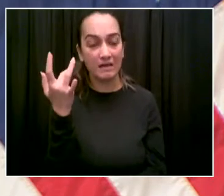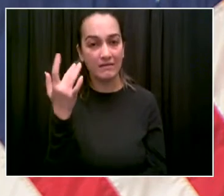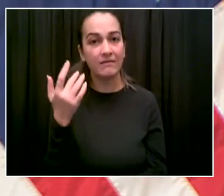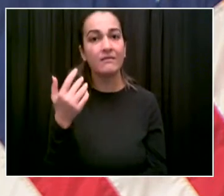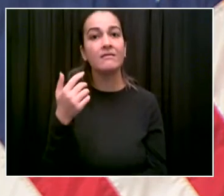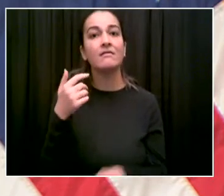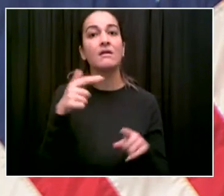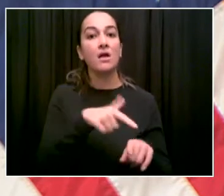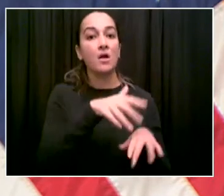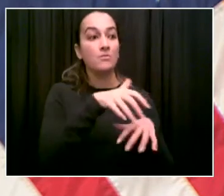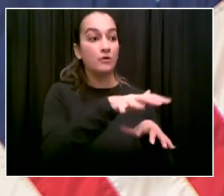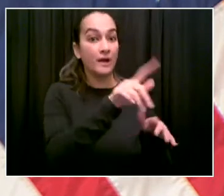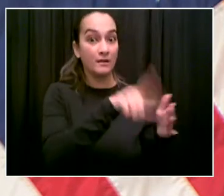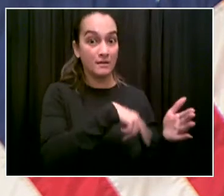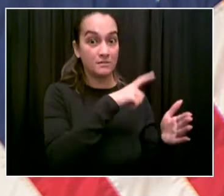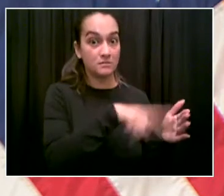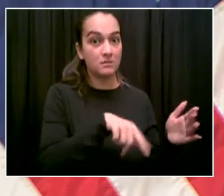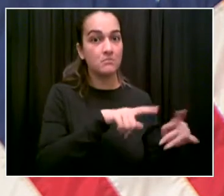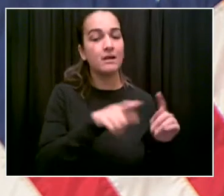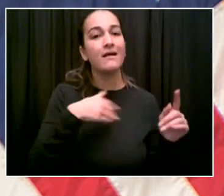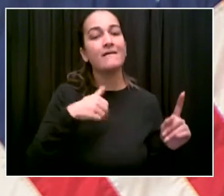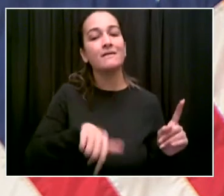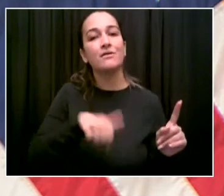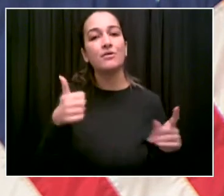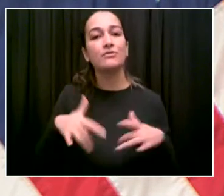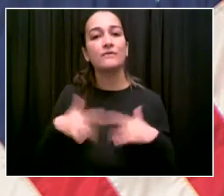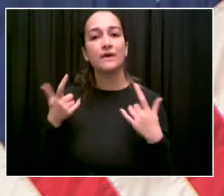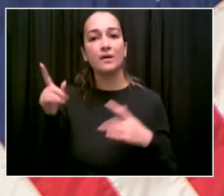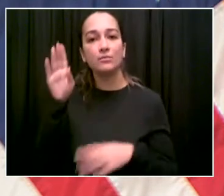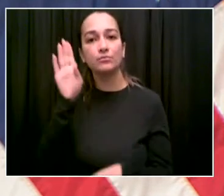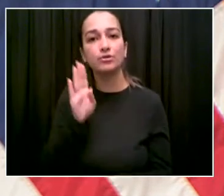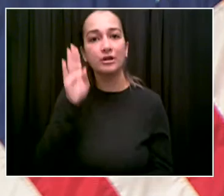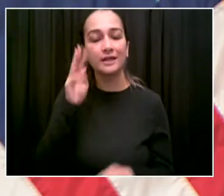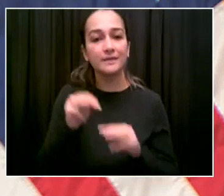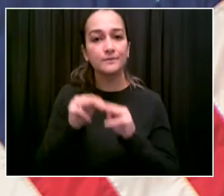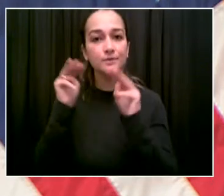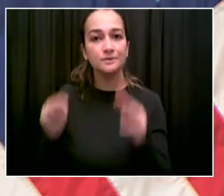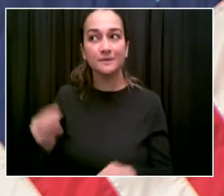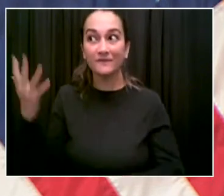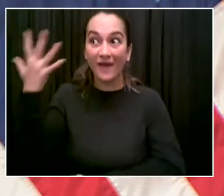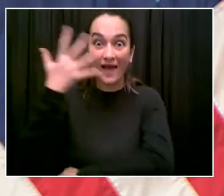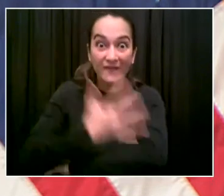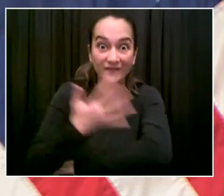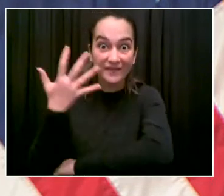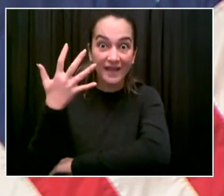DUE TO THE FACT THAT THEY ARE HAVING FIVE DAYS OF CONCERTATS THE BROOKLYN MUSEUM, I THINK THAT WILL SOMEWHAT TAKE OVER THE NEED OR